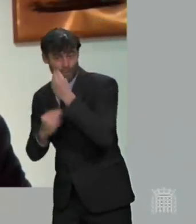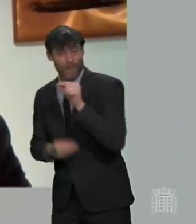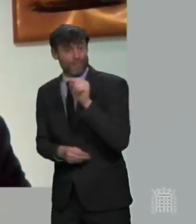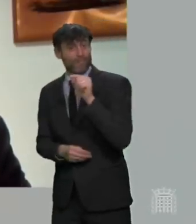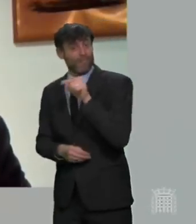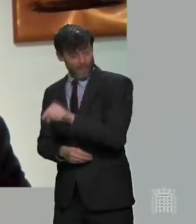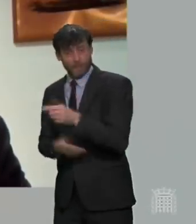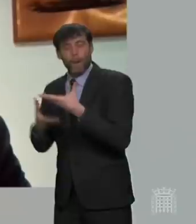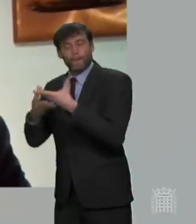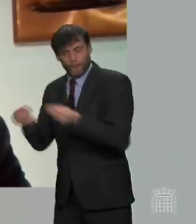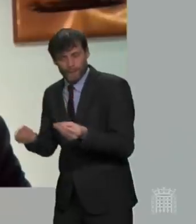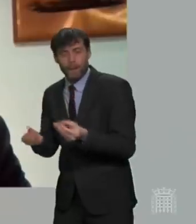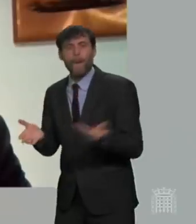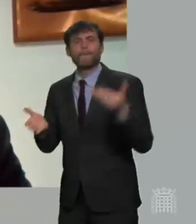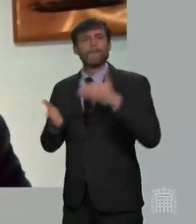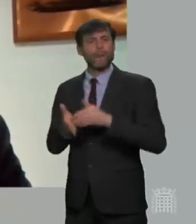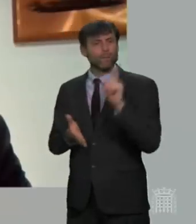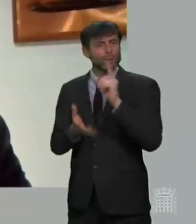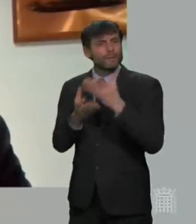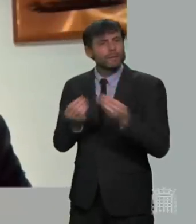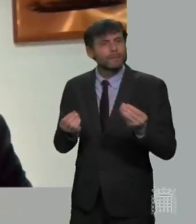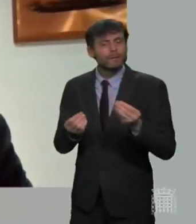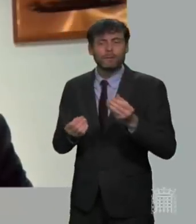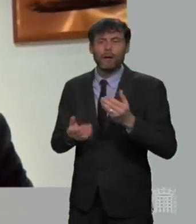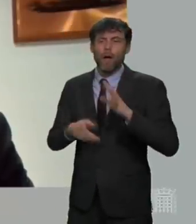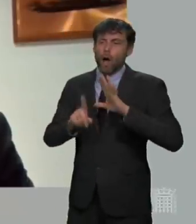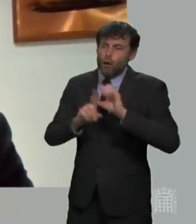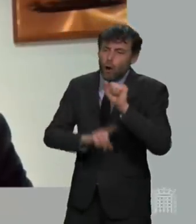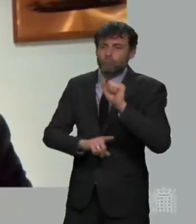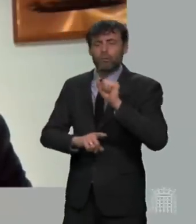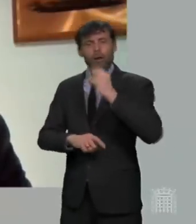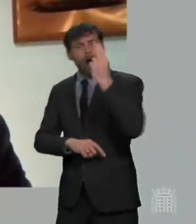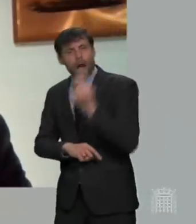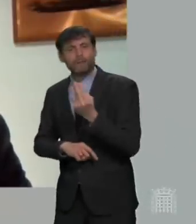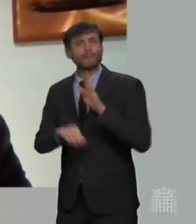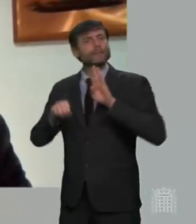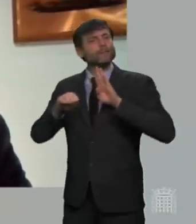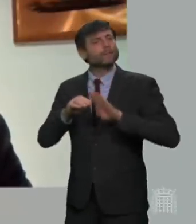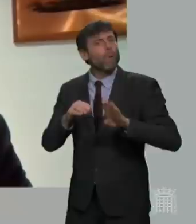activities with their peers. At the same time, cultural, artistic and sporting organisations